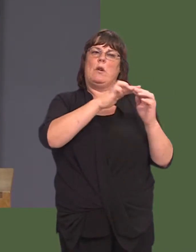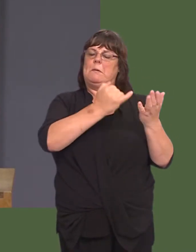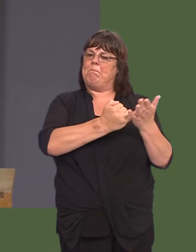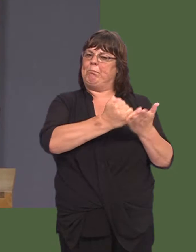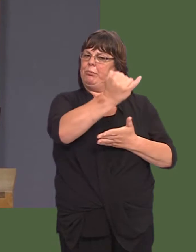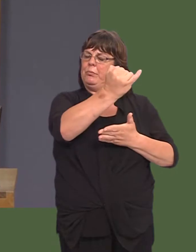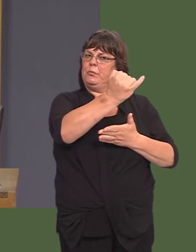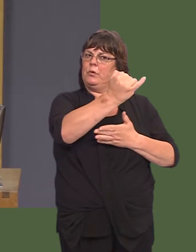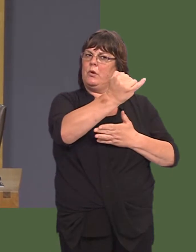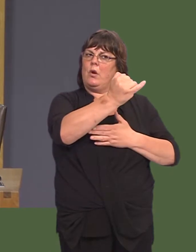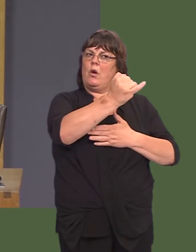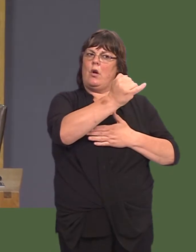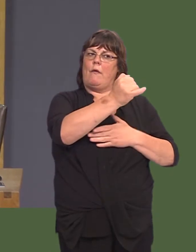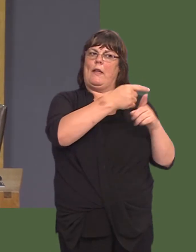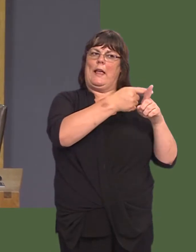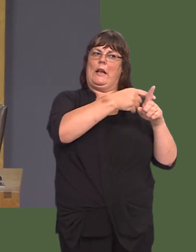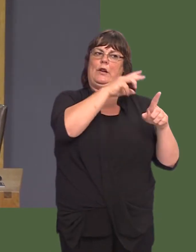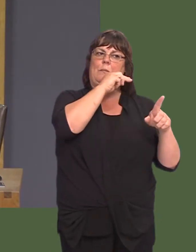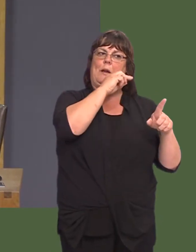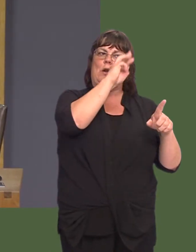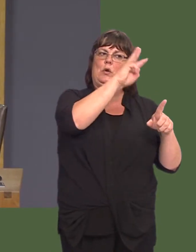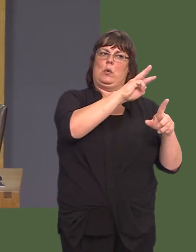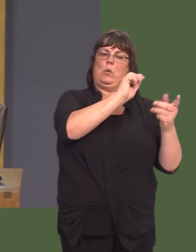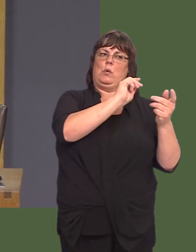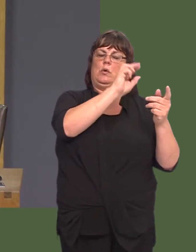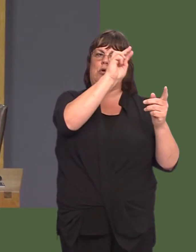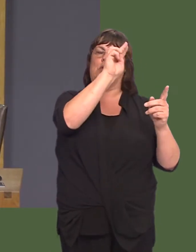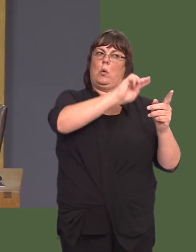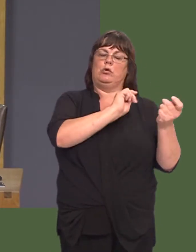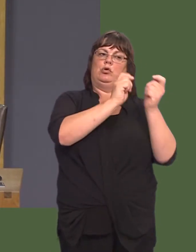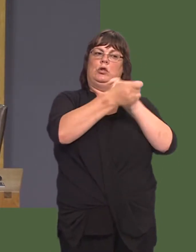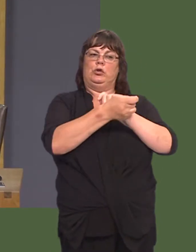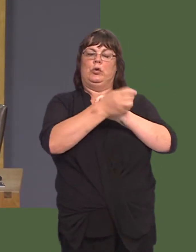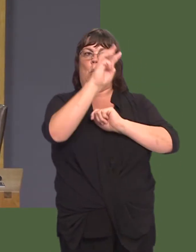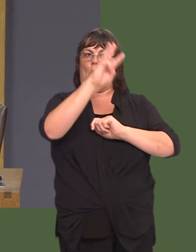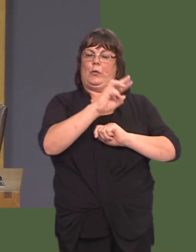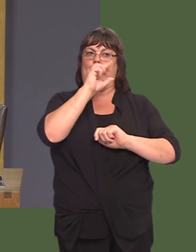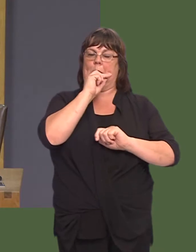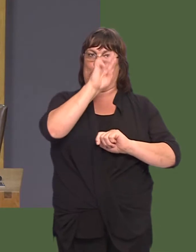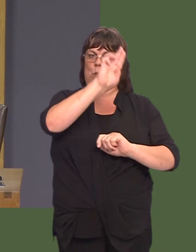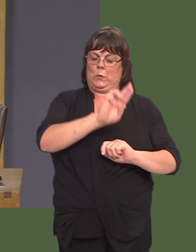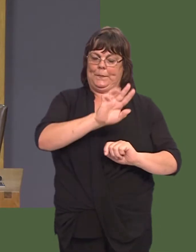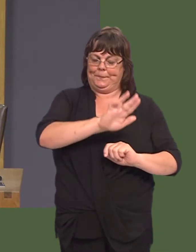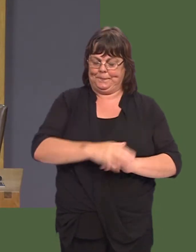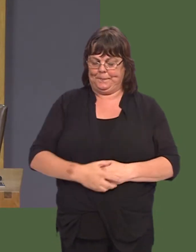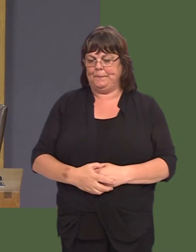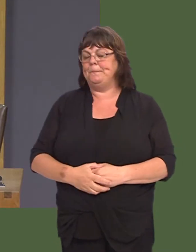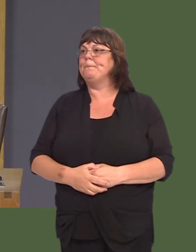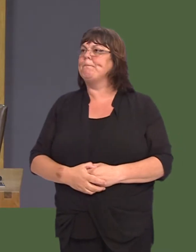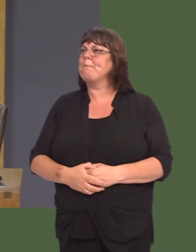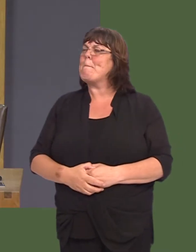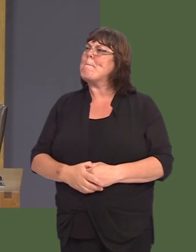opposition to the changing of the status of the school to a Welsh-medium school.